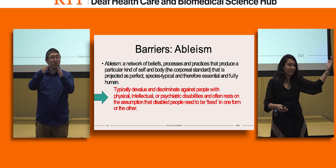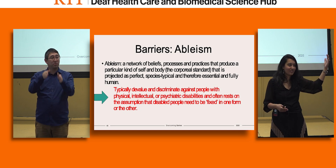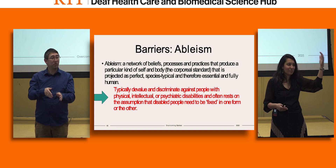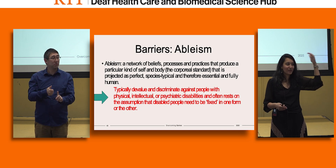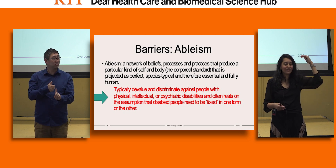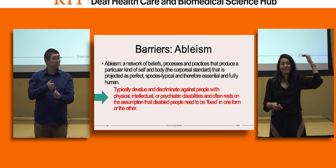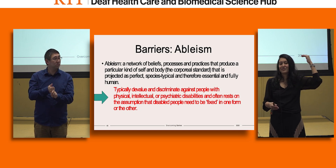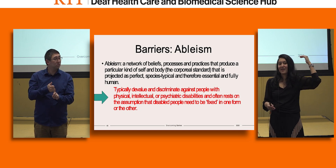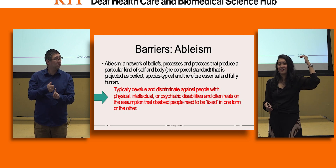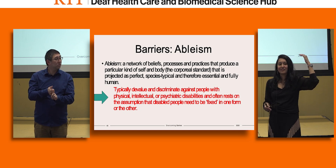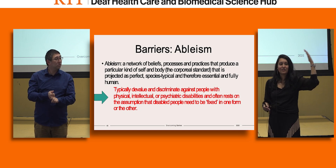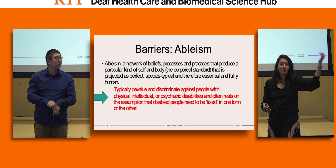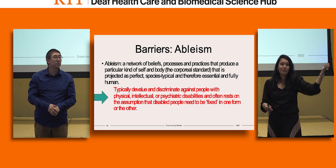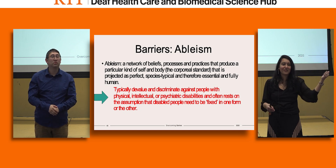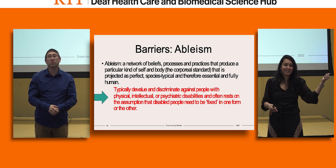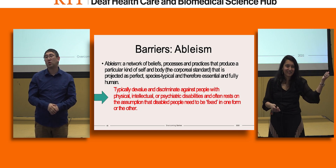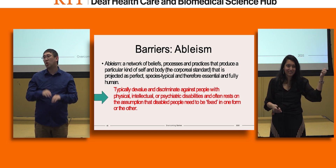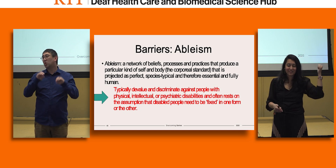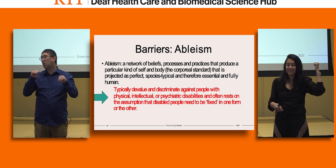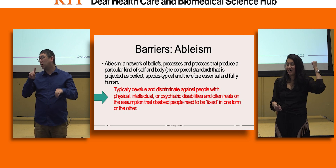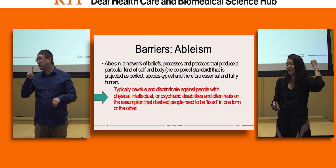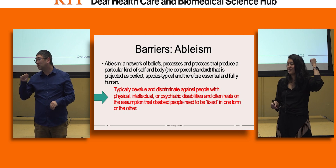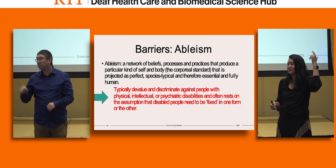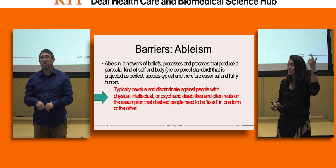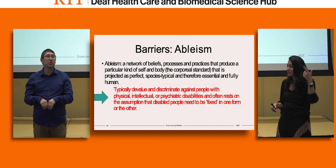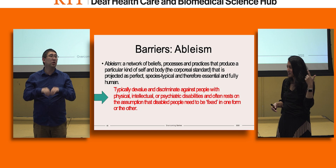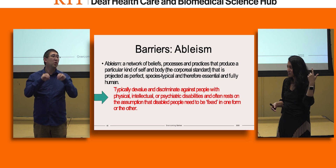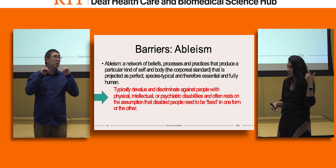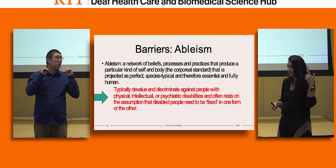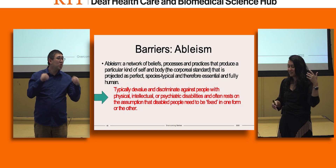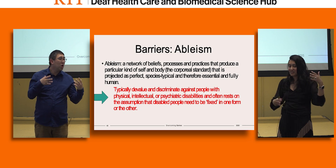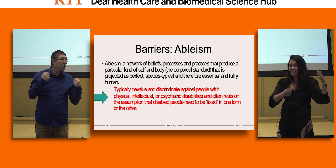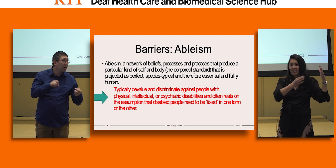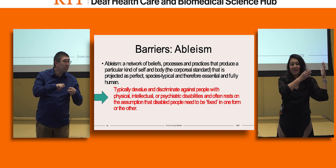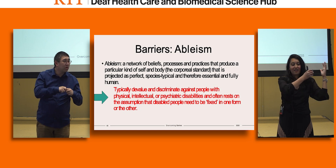the person who has no illnesses, that has no disabilities,